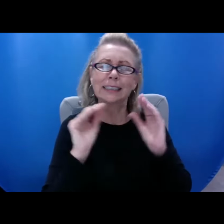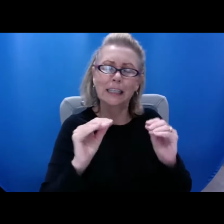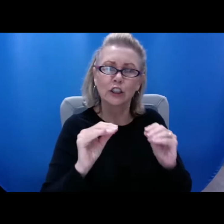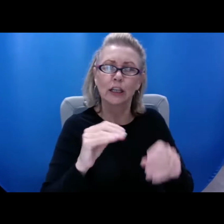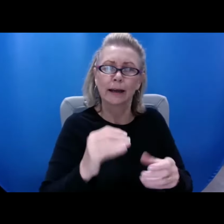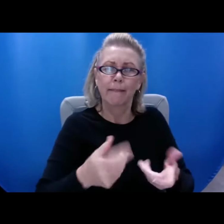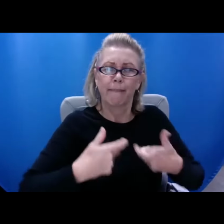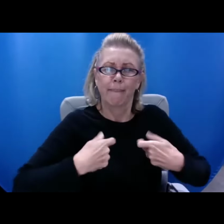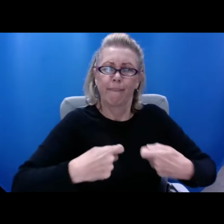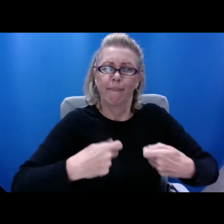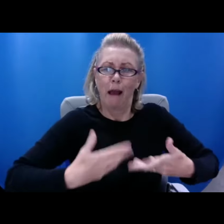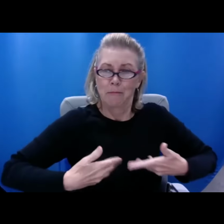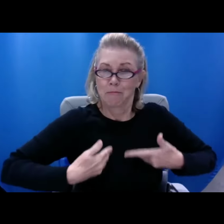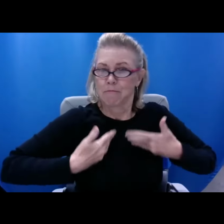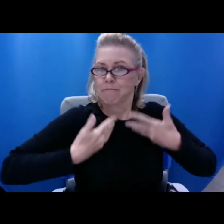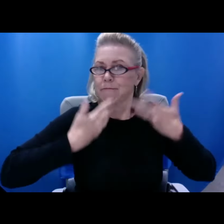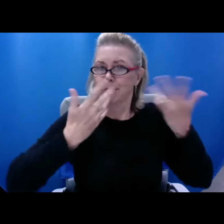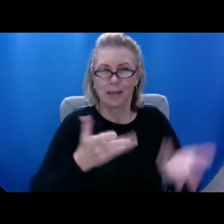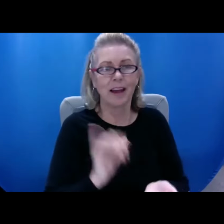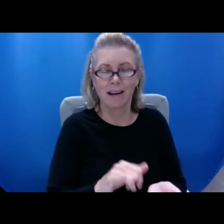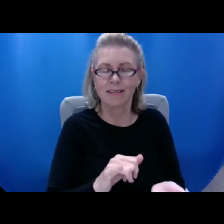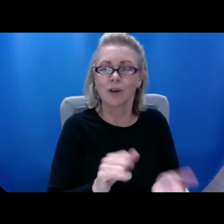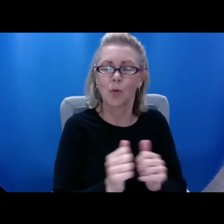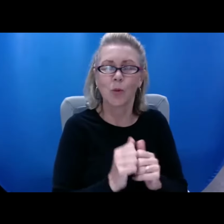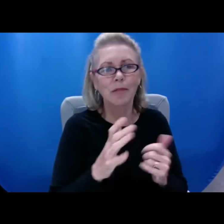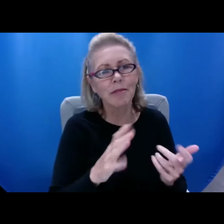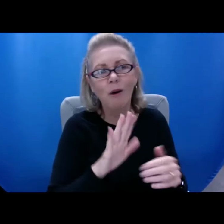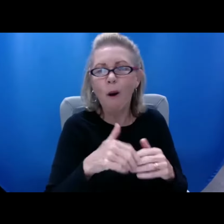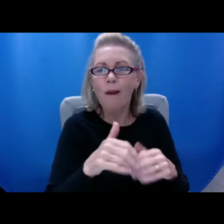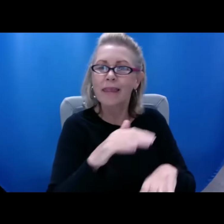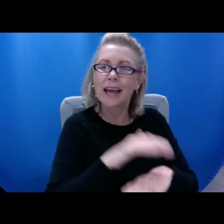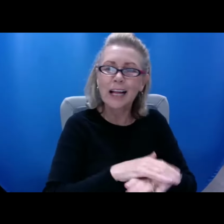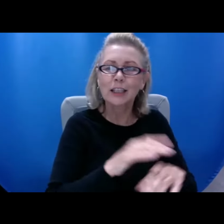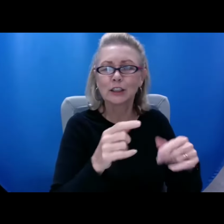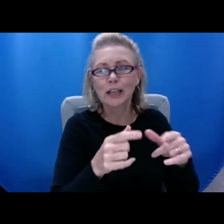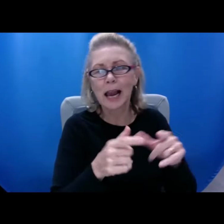different language barriers, and all these other lessons, so I would like to just say thank you.